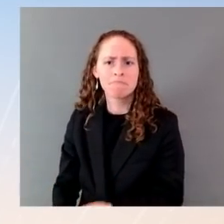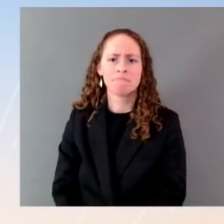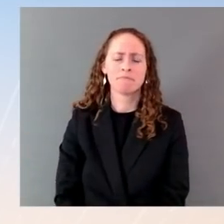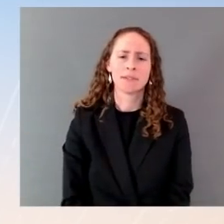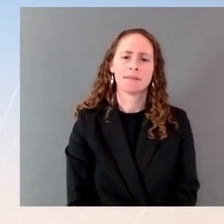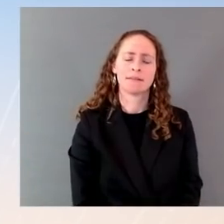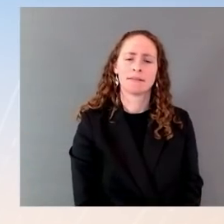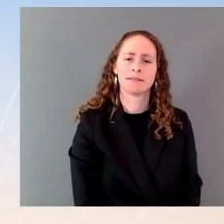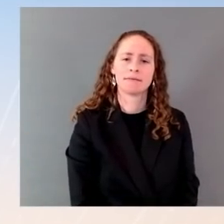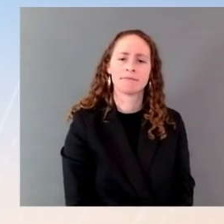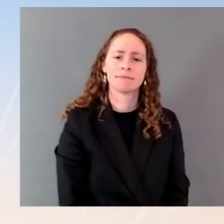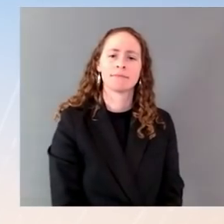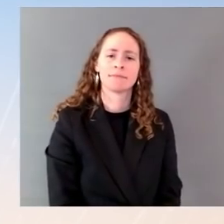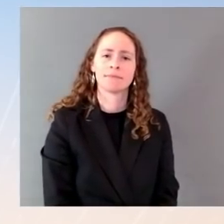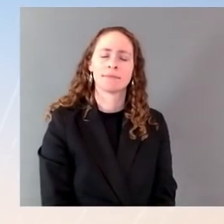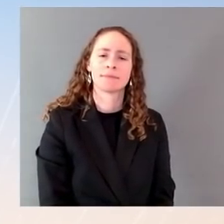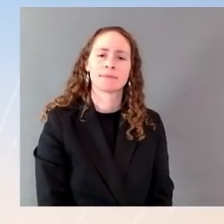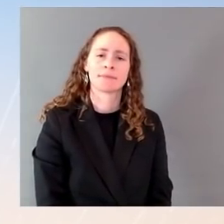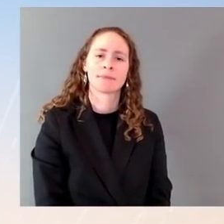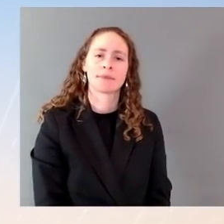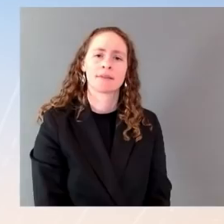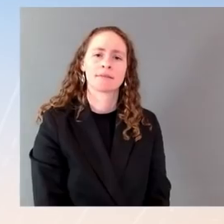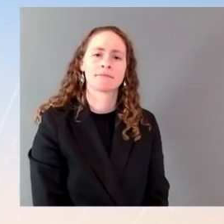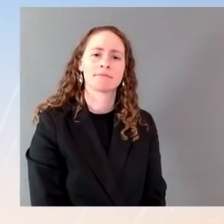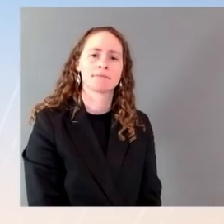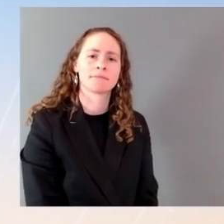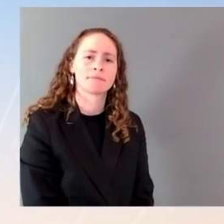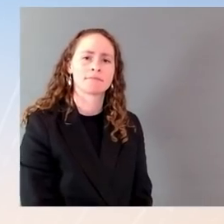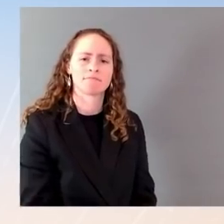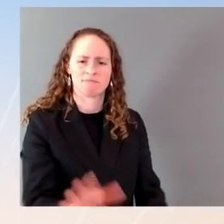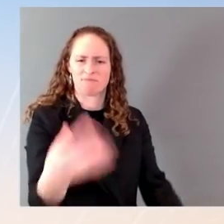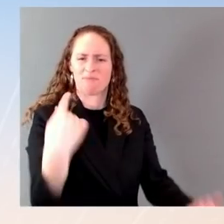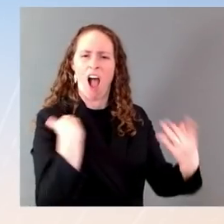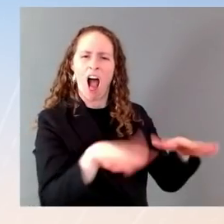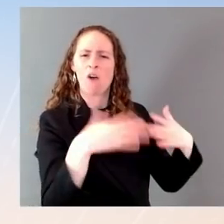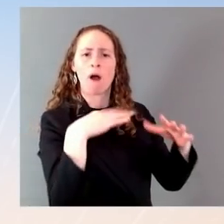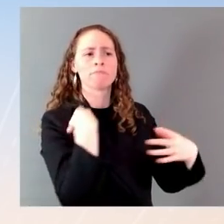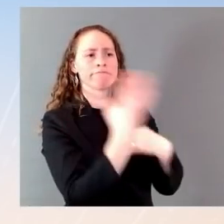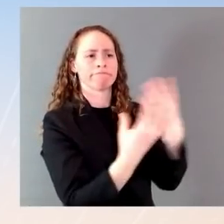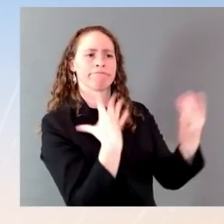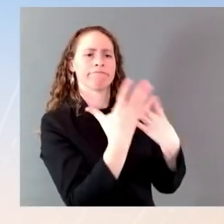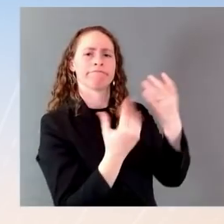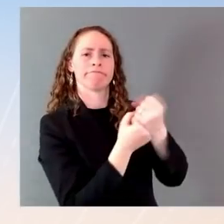We have done so just in the past few days. Yes. The Press: Jake, the Kremlin readout said that President Putin proposed to President Biden